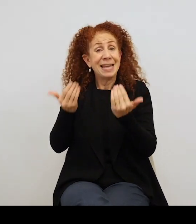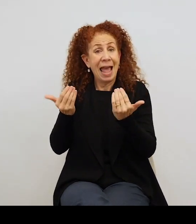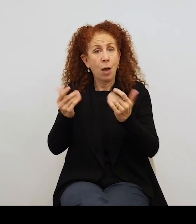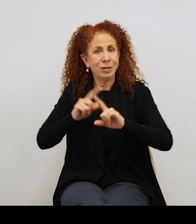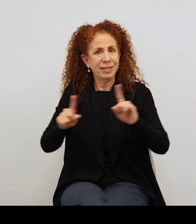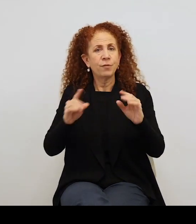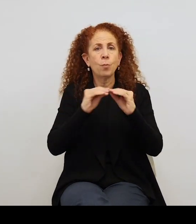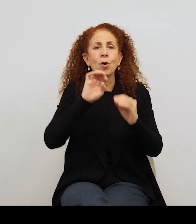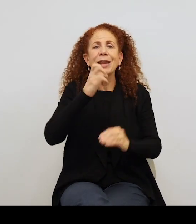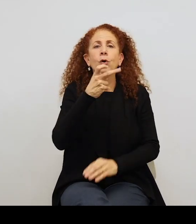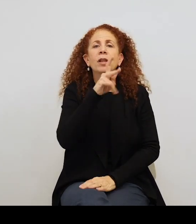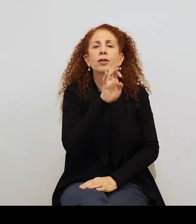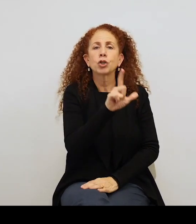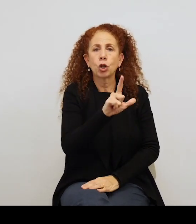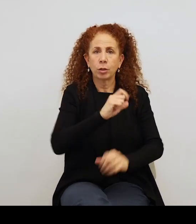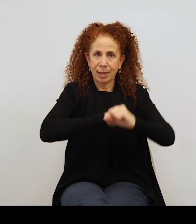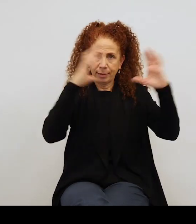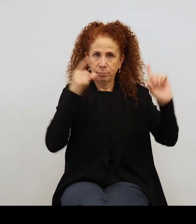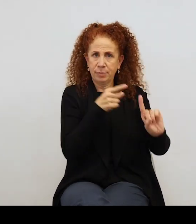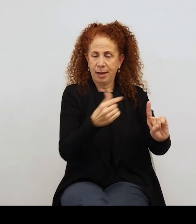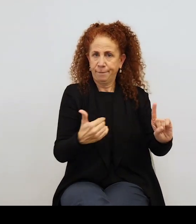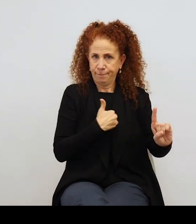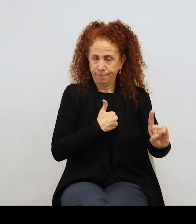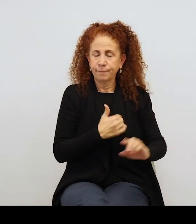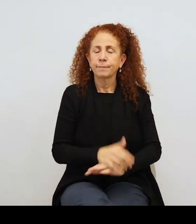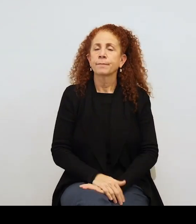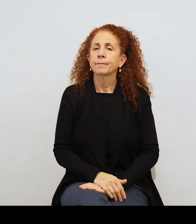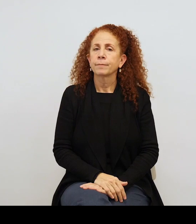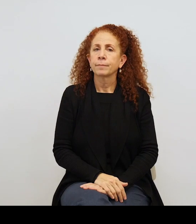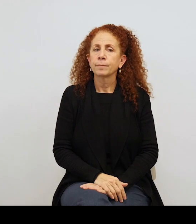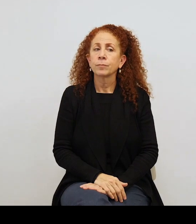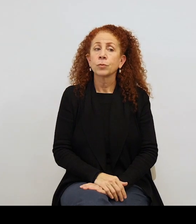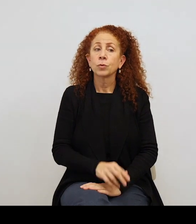an ecological understanding. And we do-- if I can just speak for Berlin,